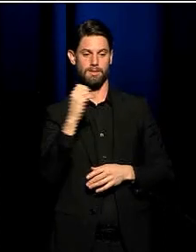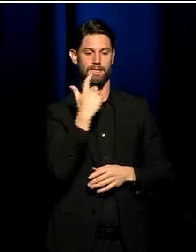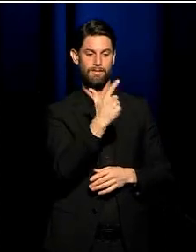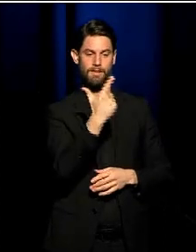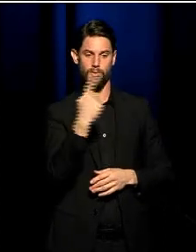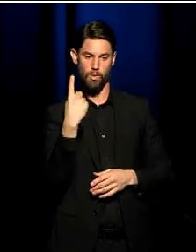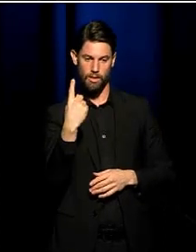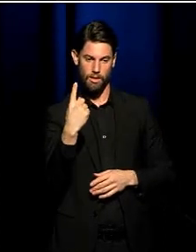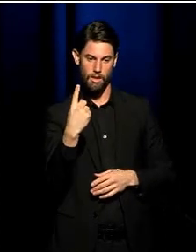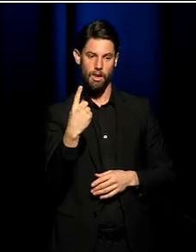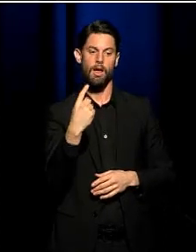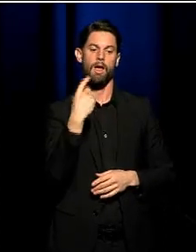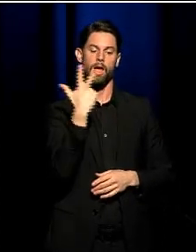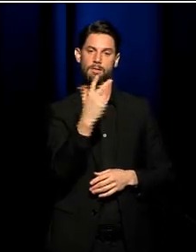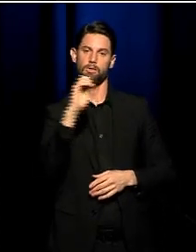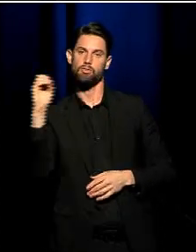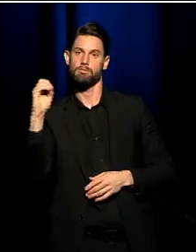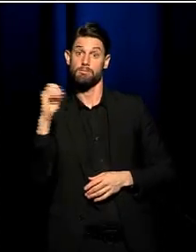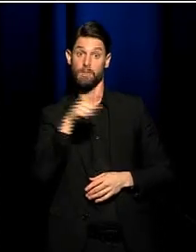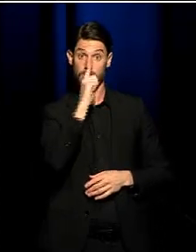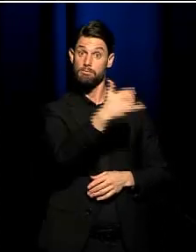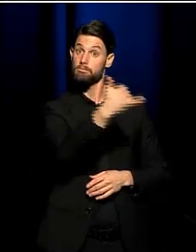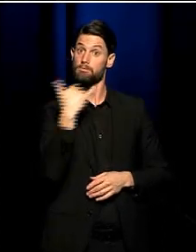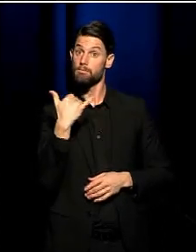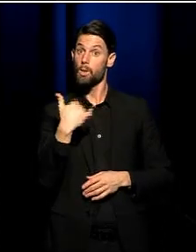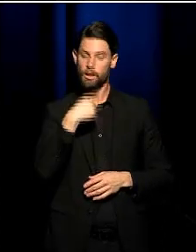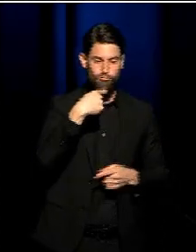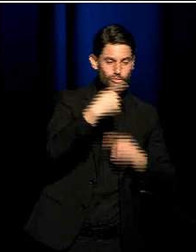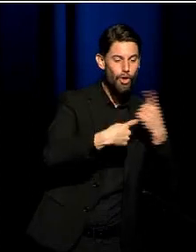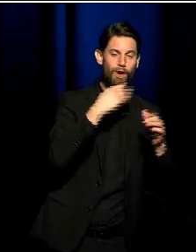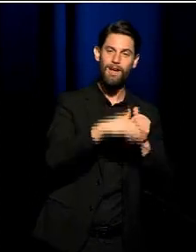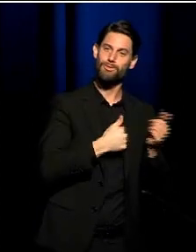to seek initial information about the legal advisory service, and how